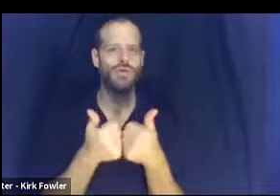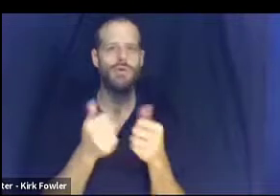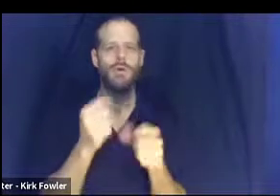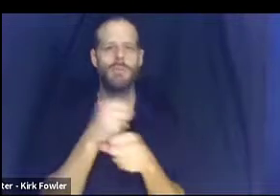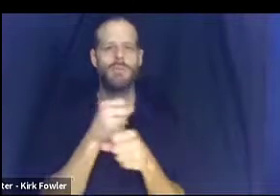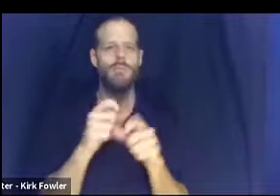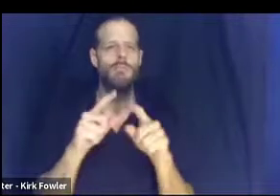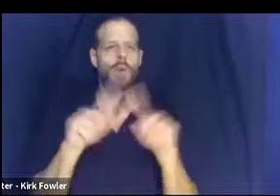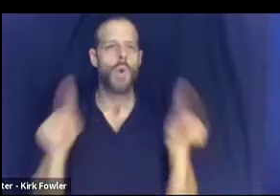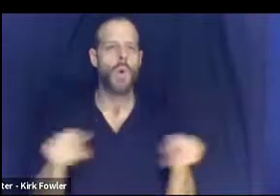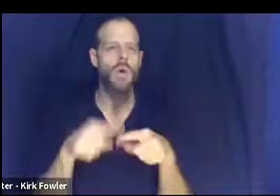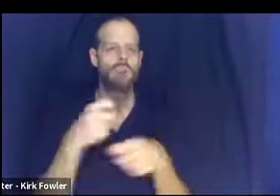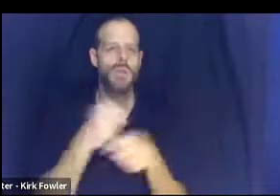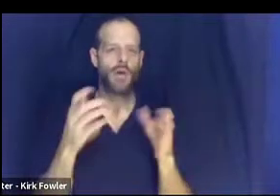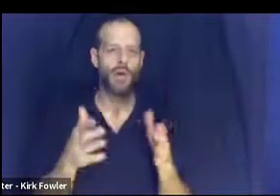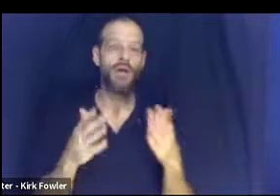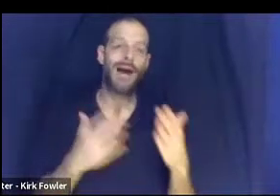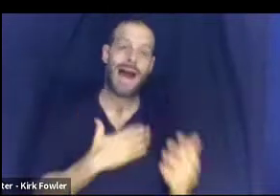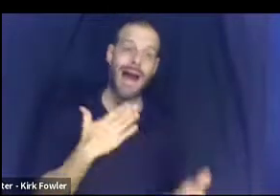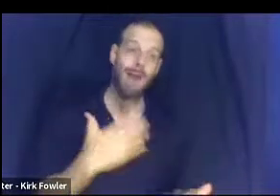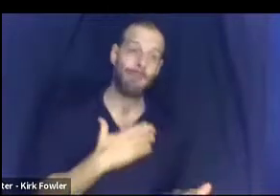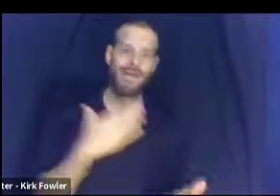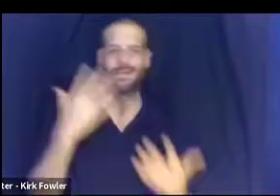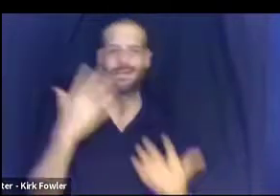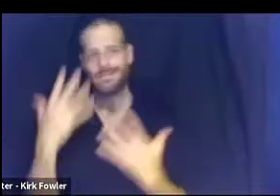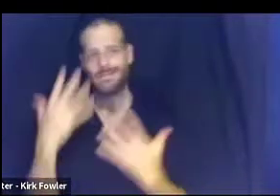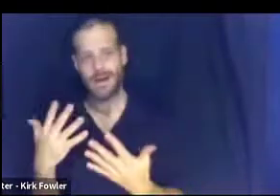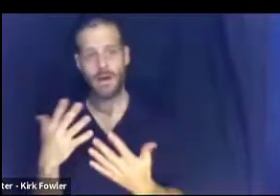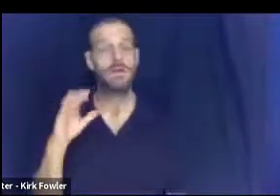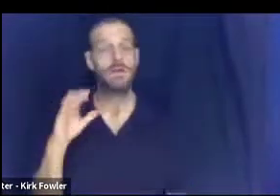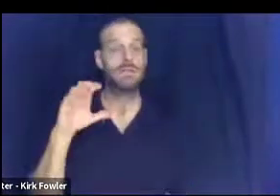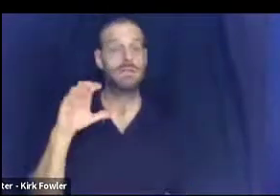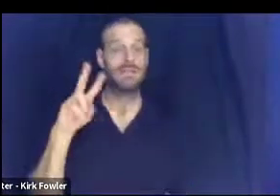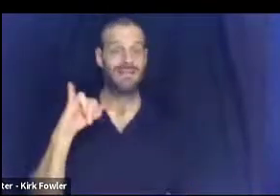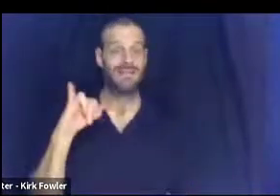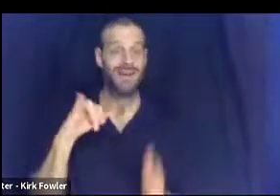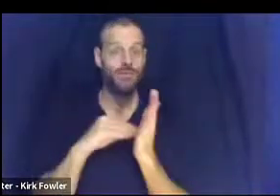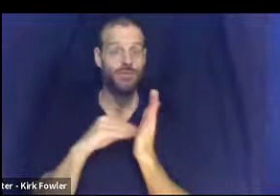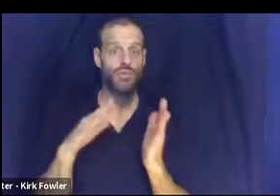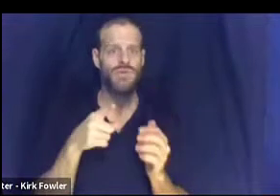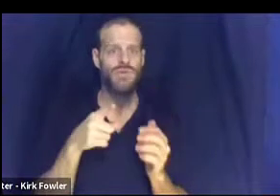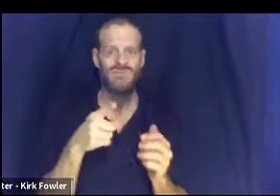The happy and sad symbols. Now to a student with CVI, these look almost the same, right?